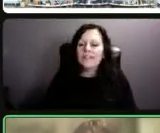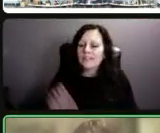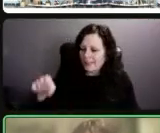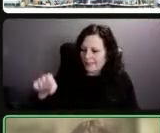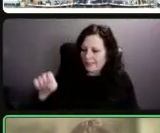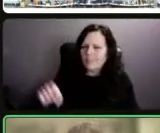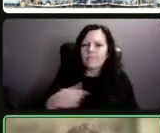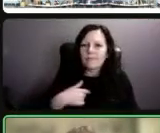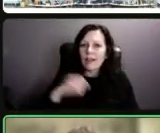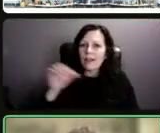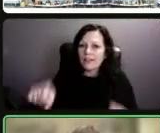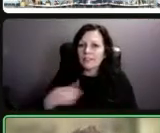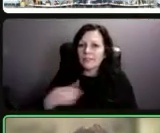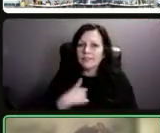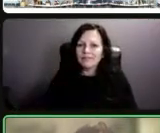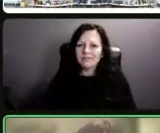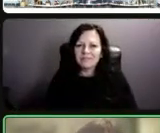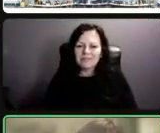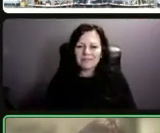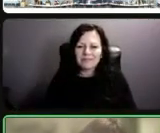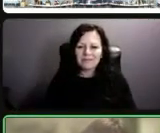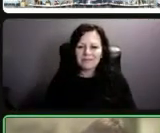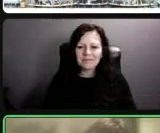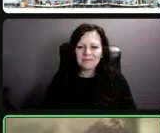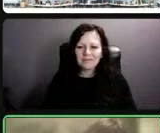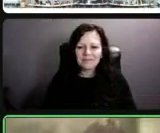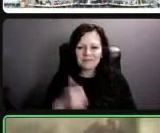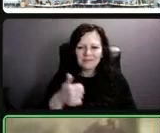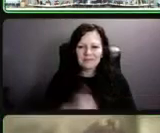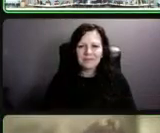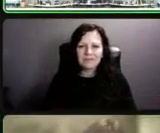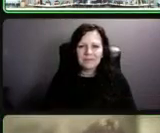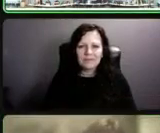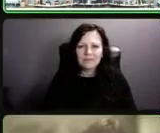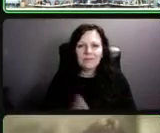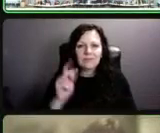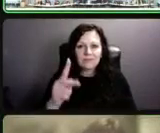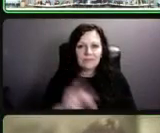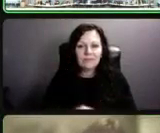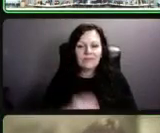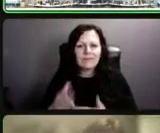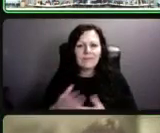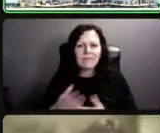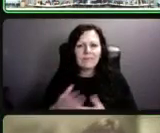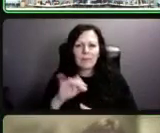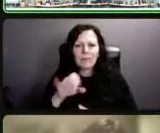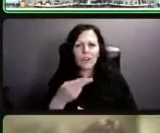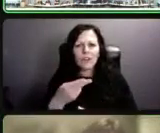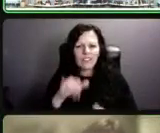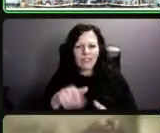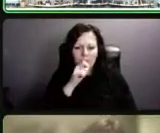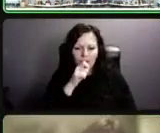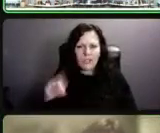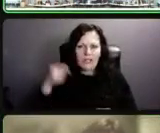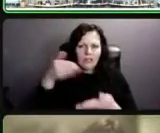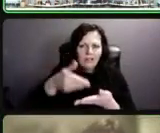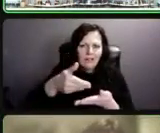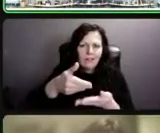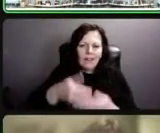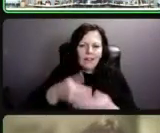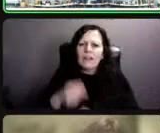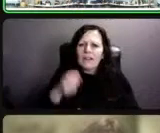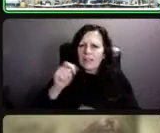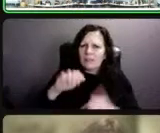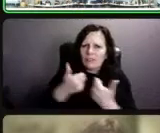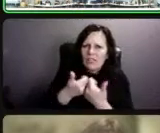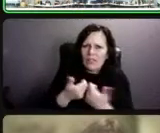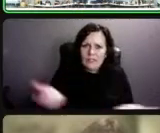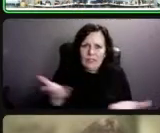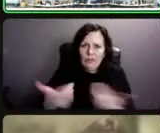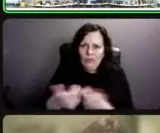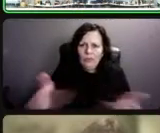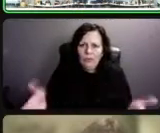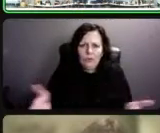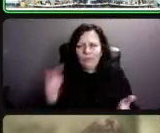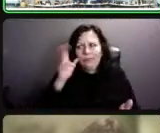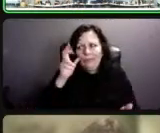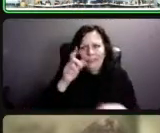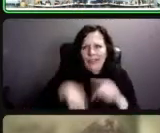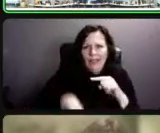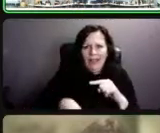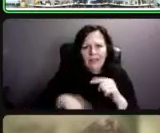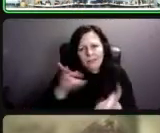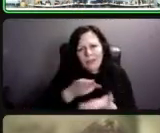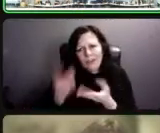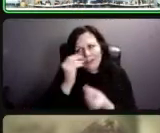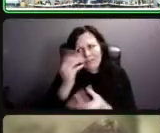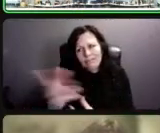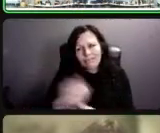I DON'T NOW.